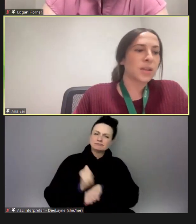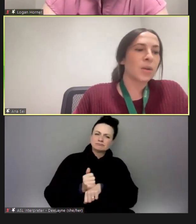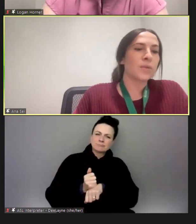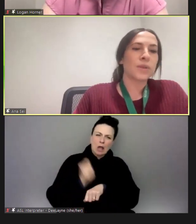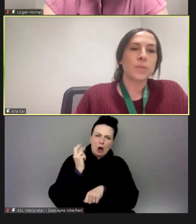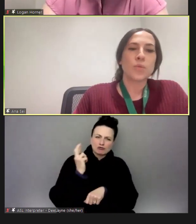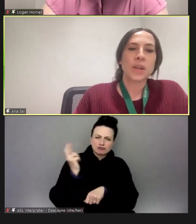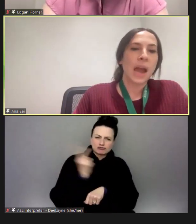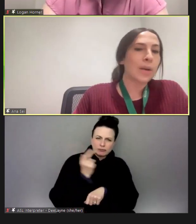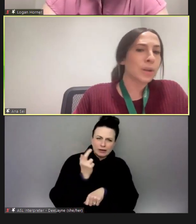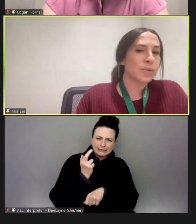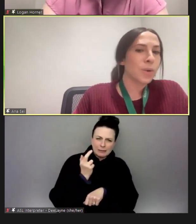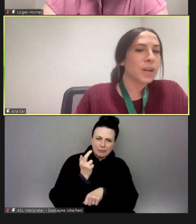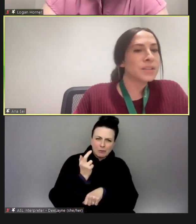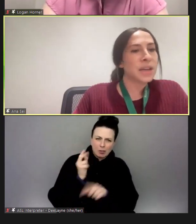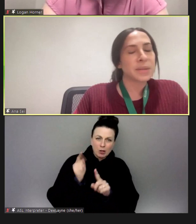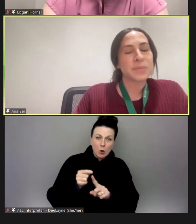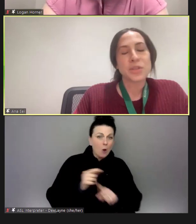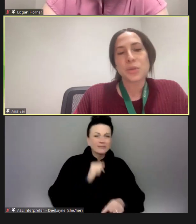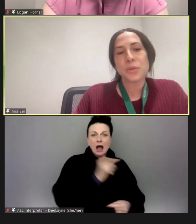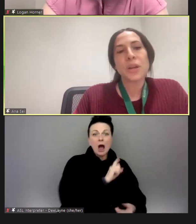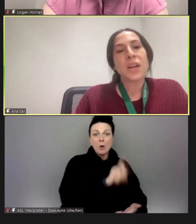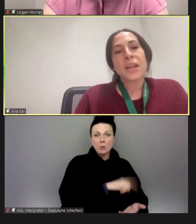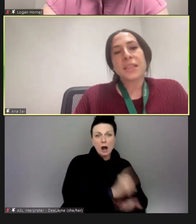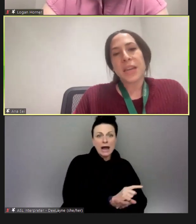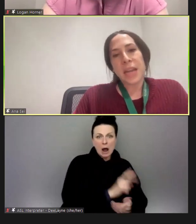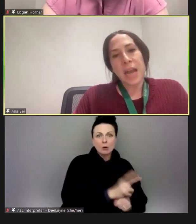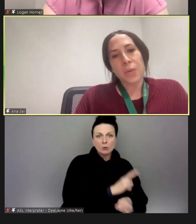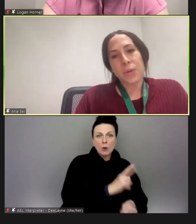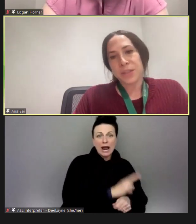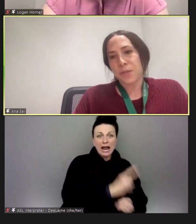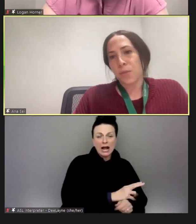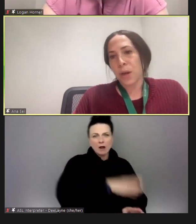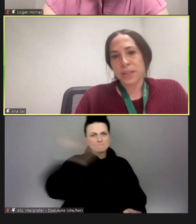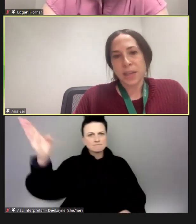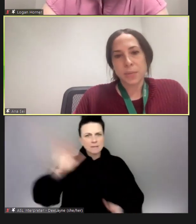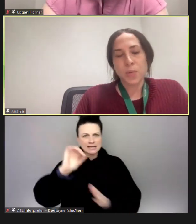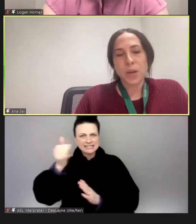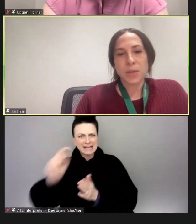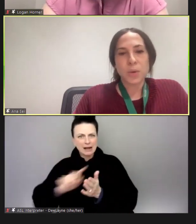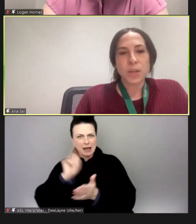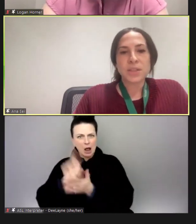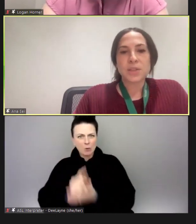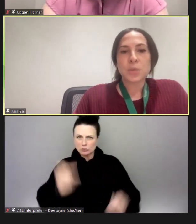go from one hour of wear time to 10